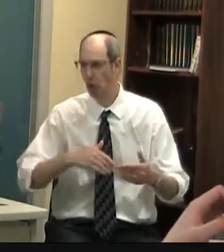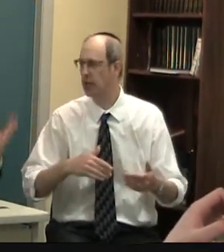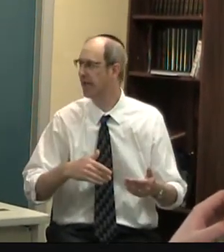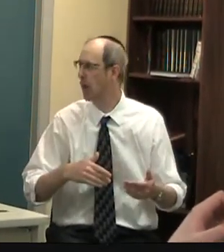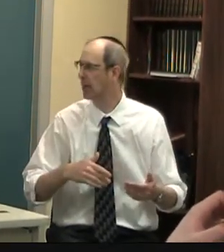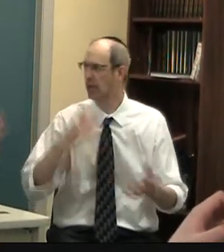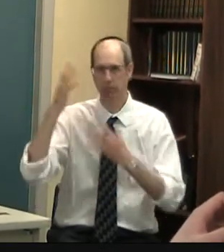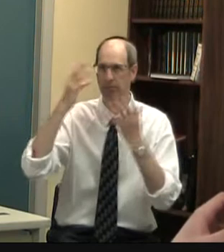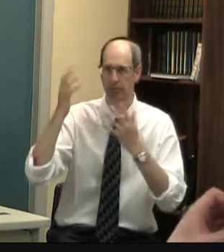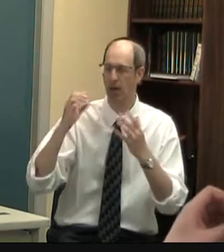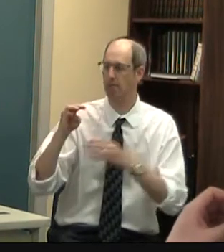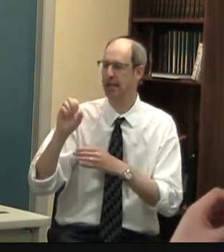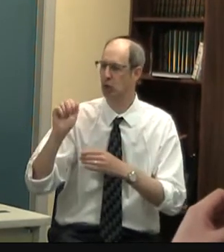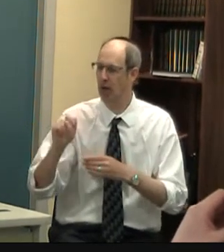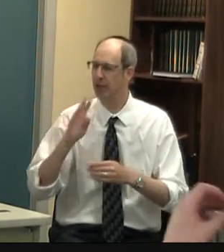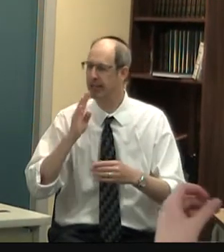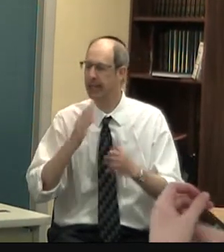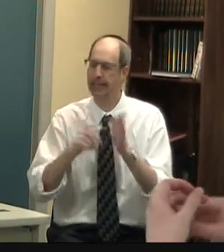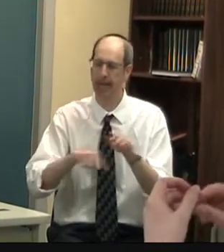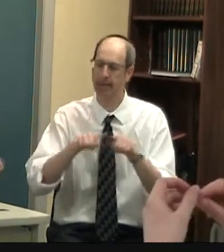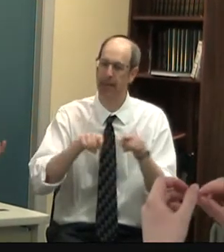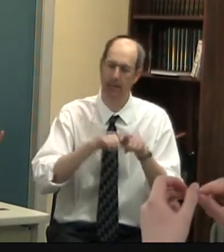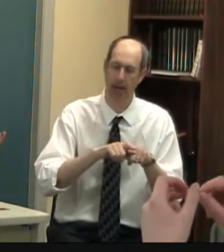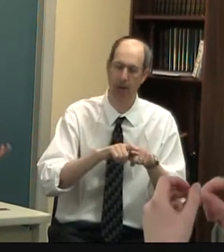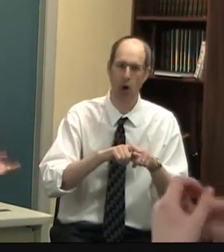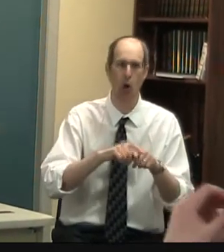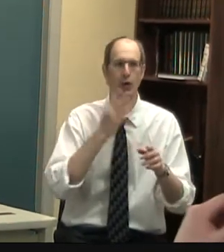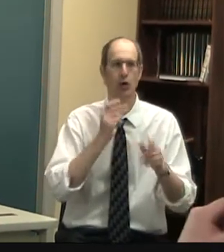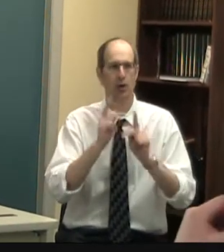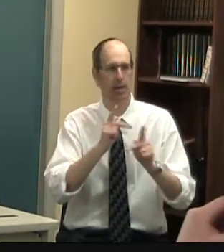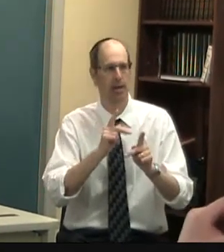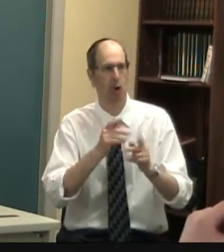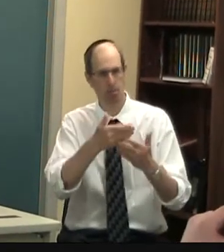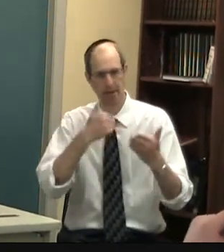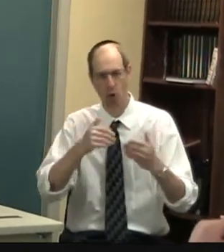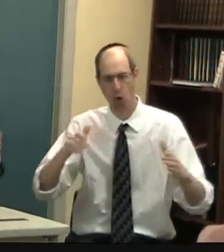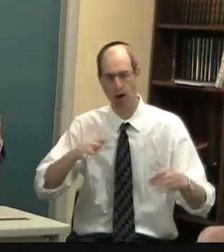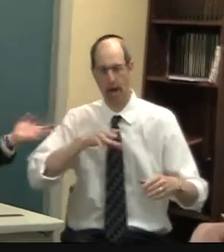all of these productions that say the same thing they tell you that when claudius robb was right before her cine they weren't up to